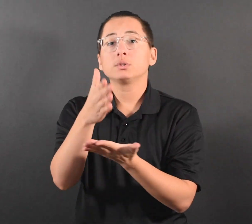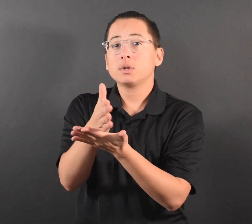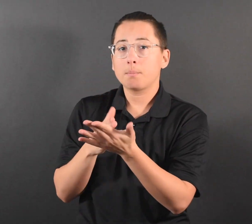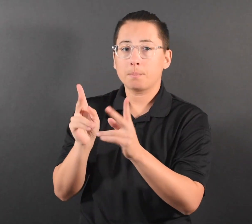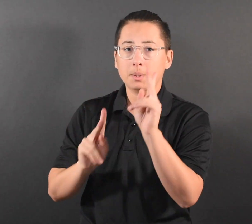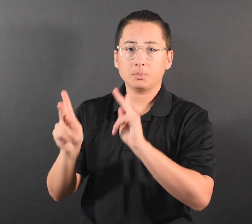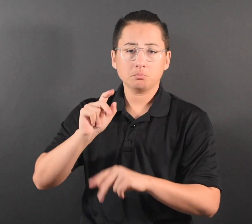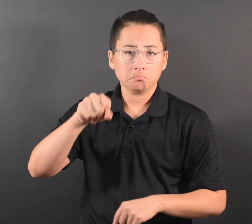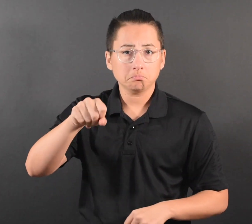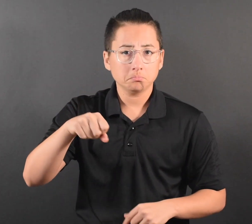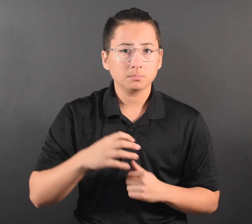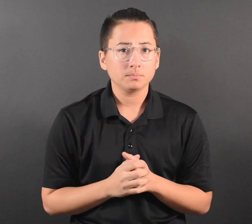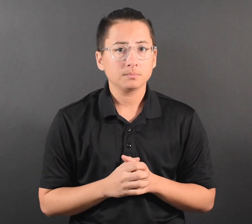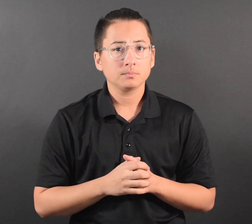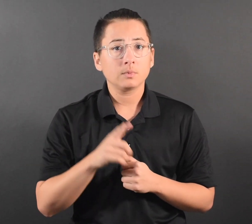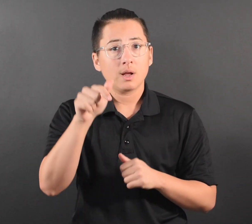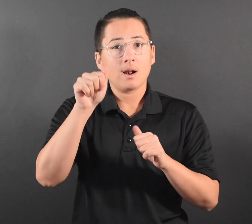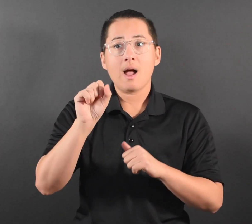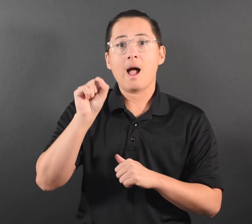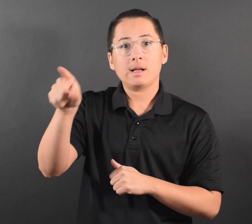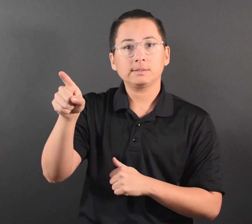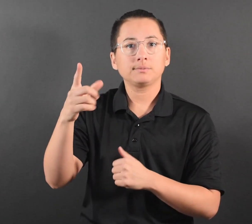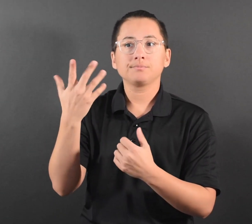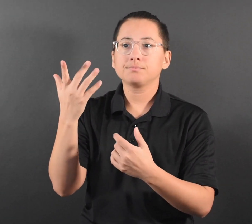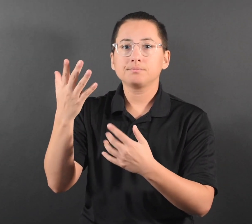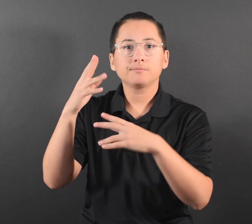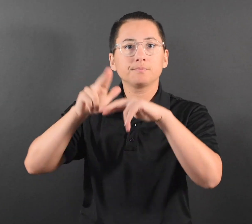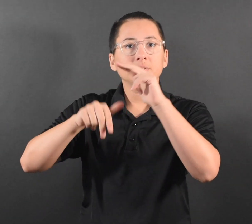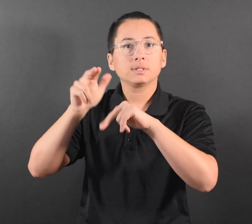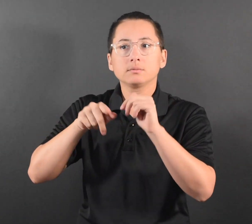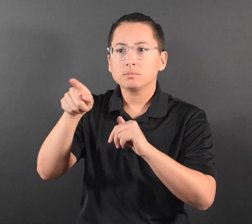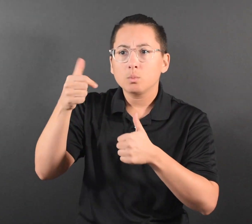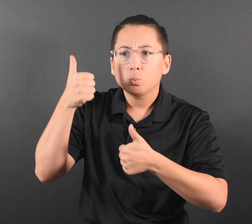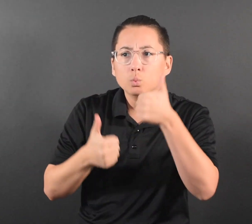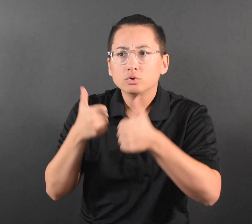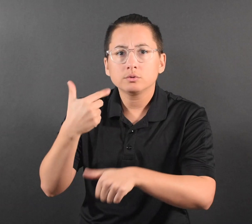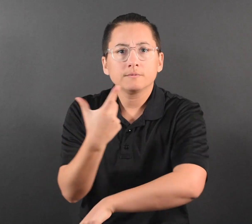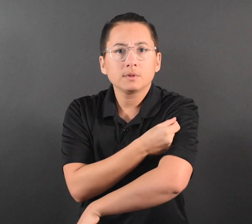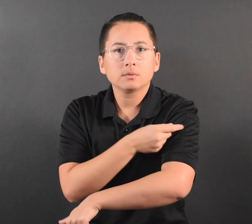vaccine may still be an option for some people. You can ask what vaccine your facility is using.